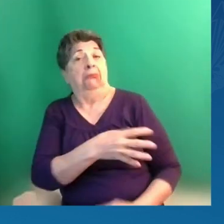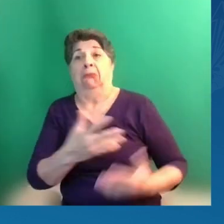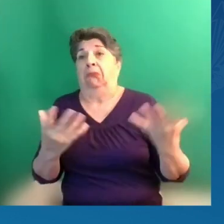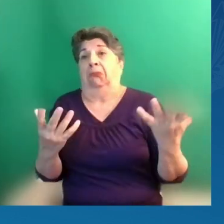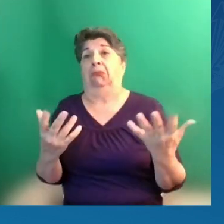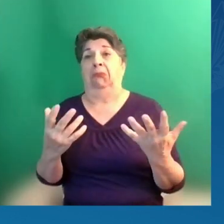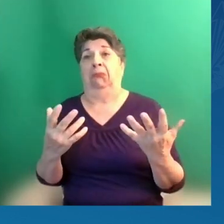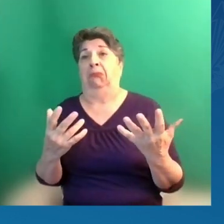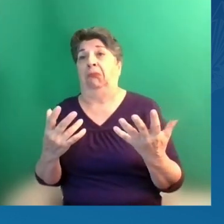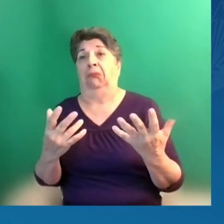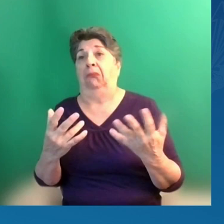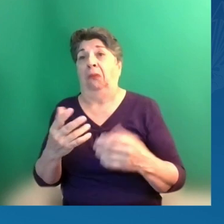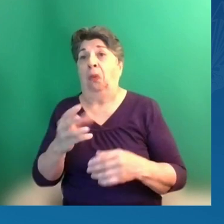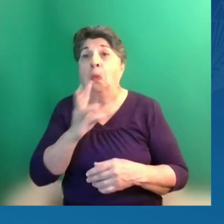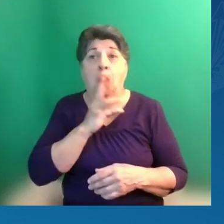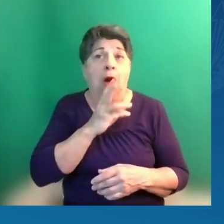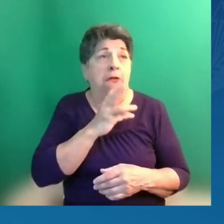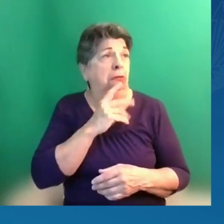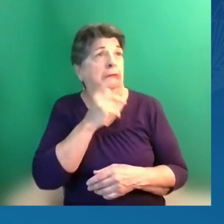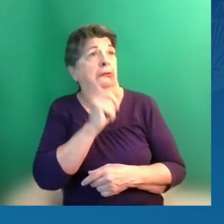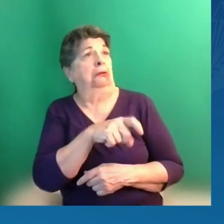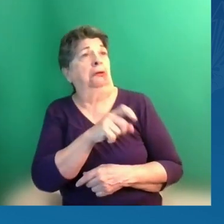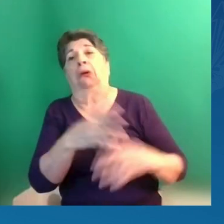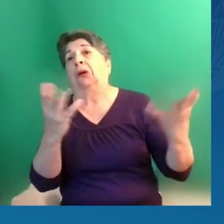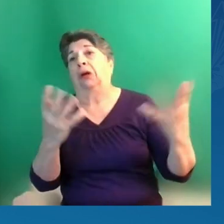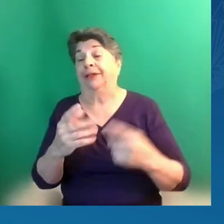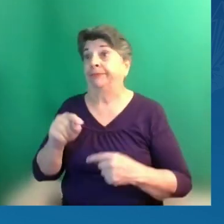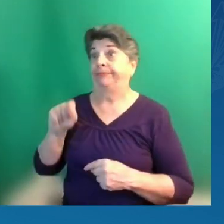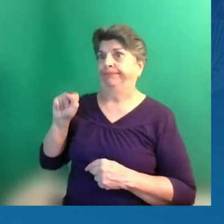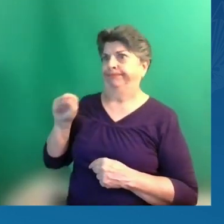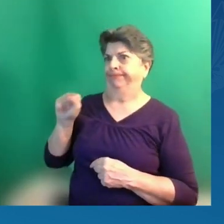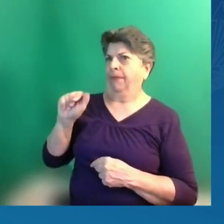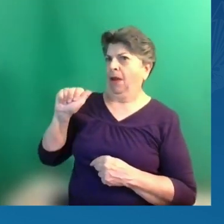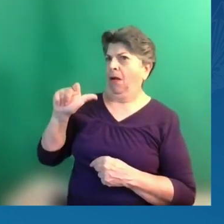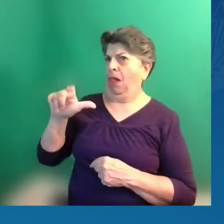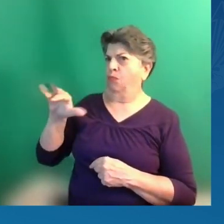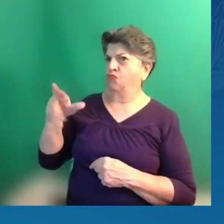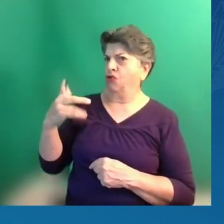And on this issue, of course, she was unfortunately, again, correct.